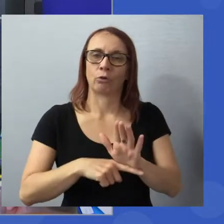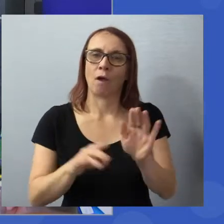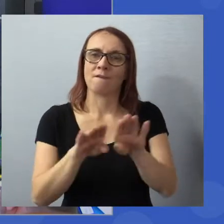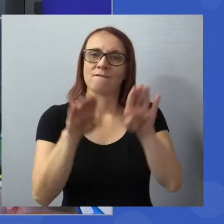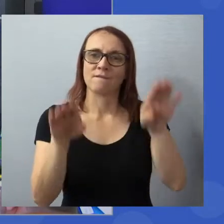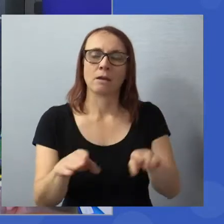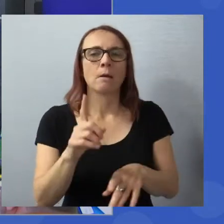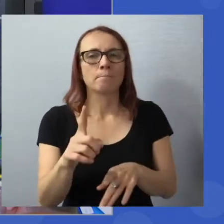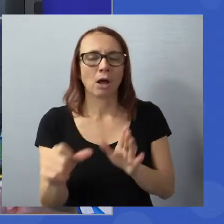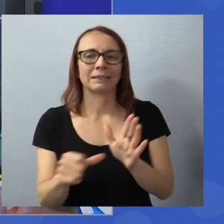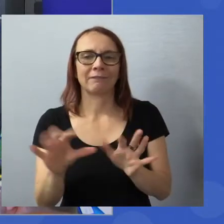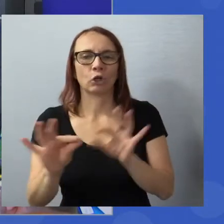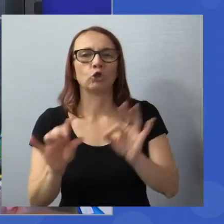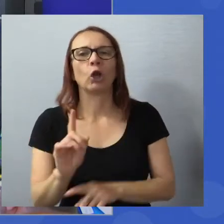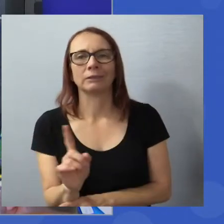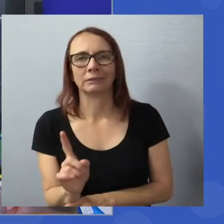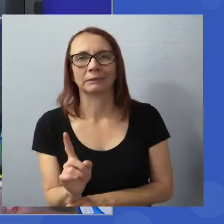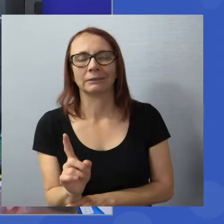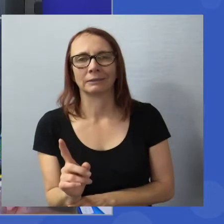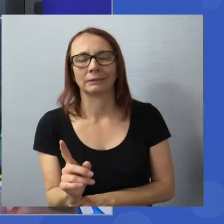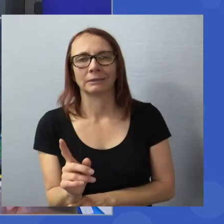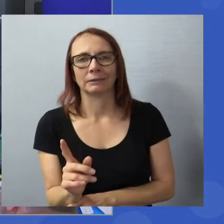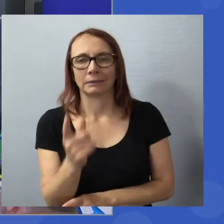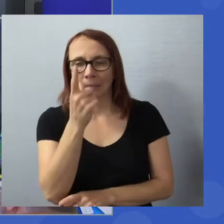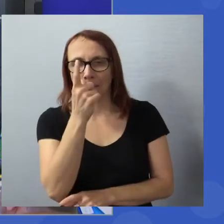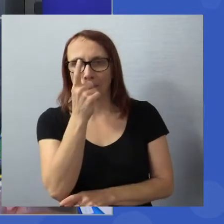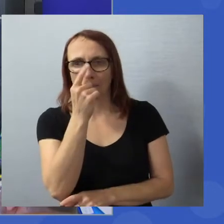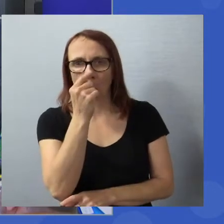choices and are choices that we imagine were potential resistance from companies